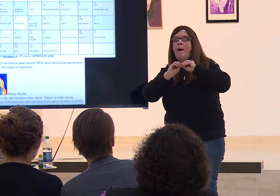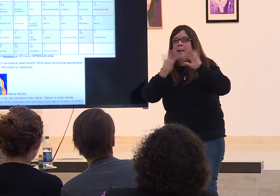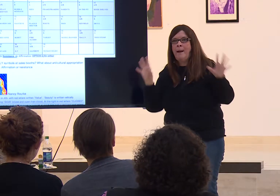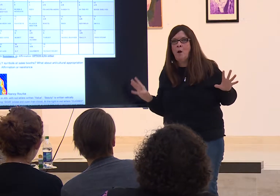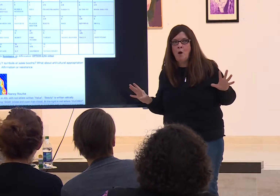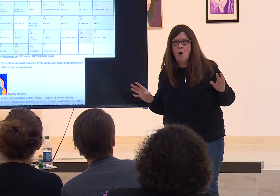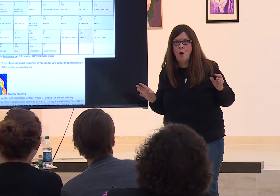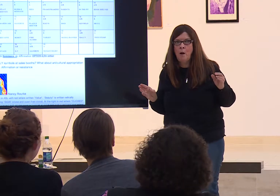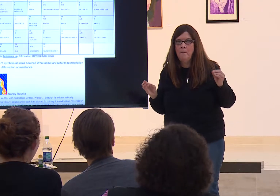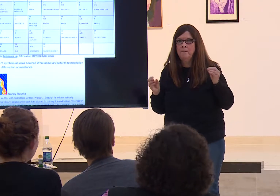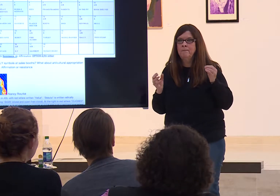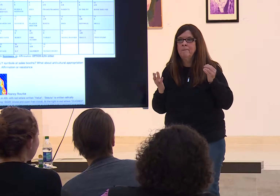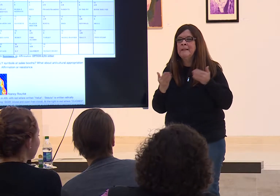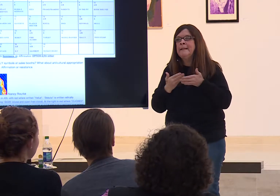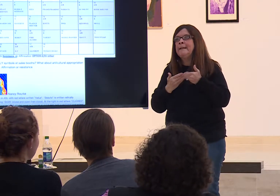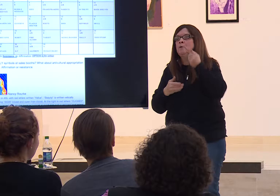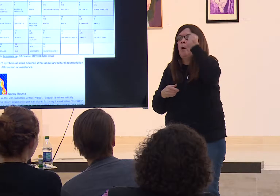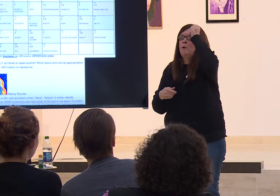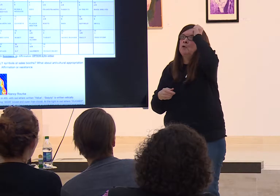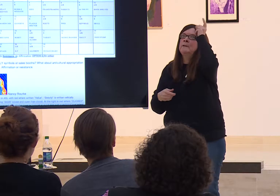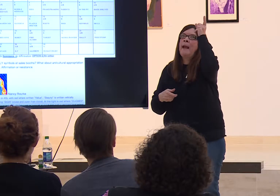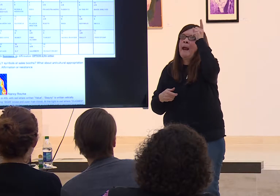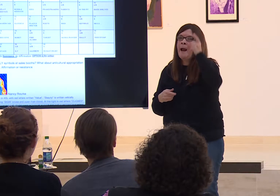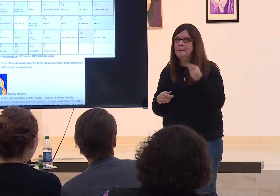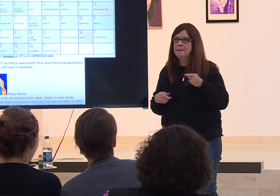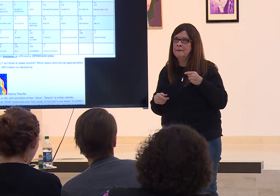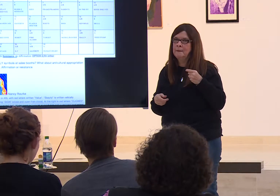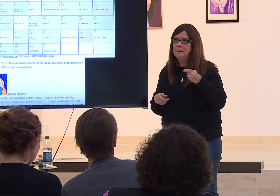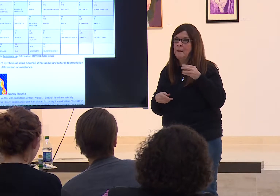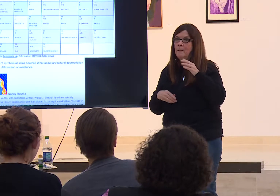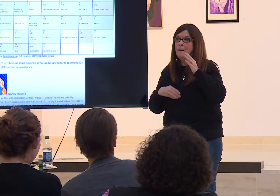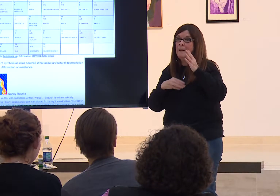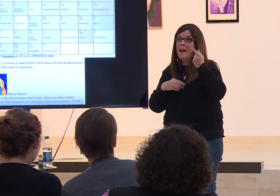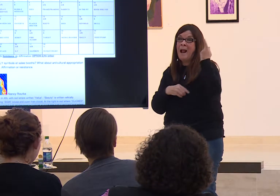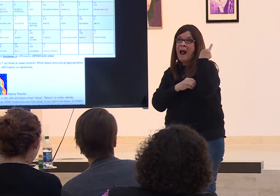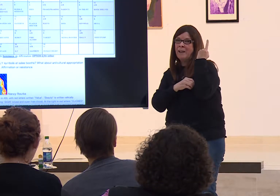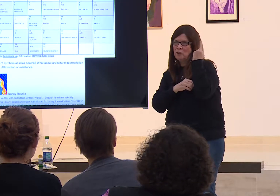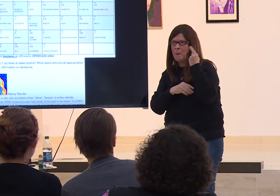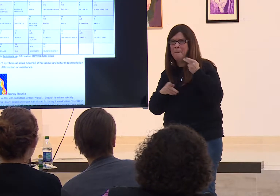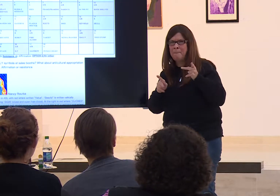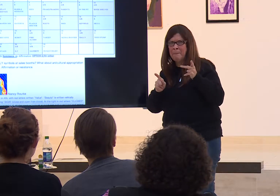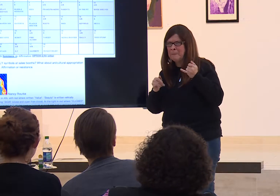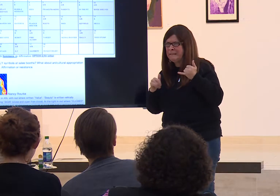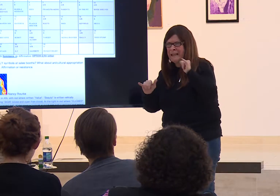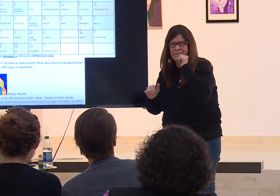I think that is really the best so far. It's very clear and helps people understand